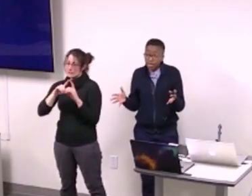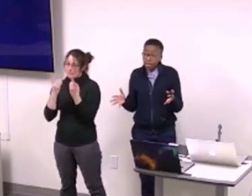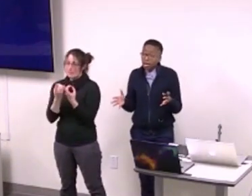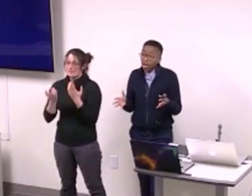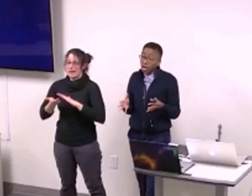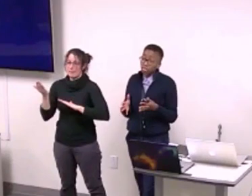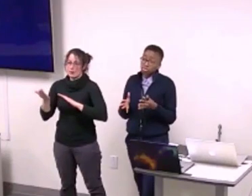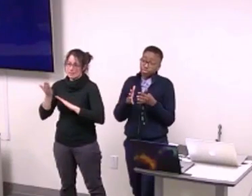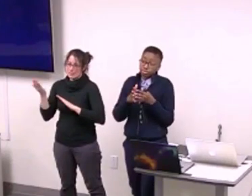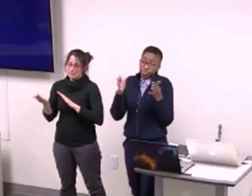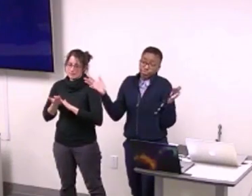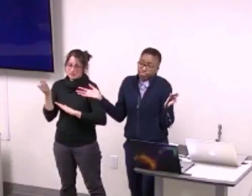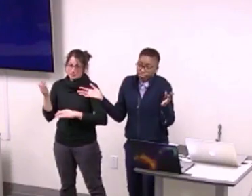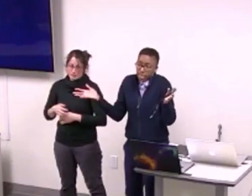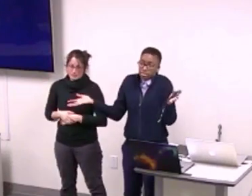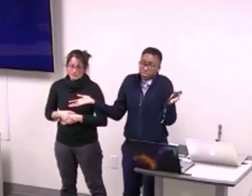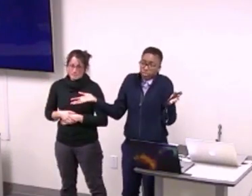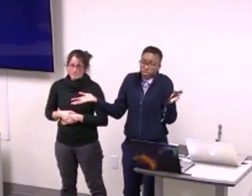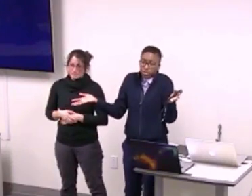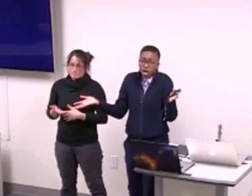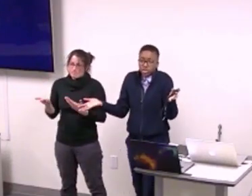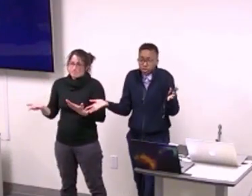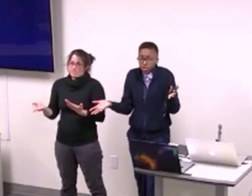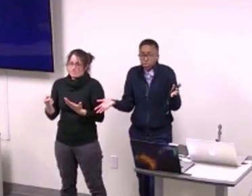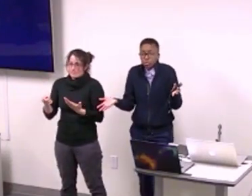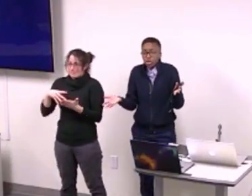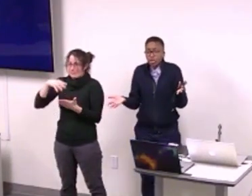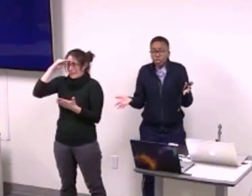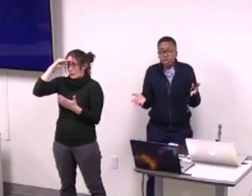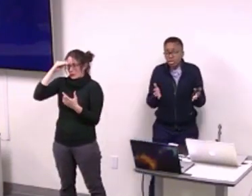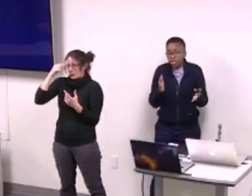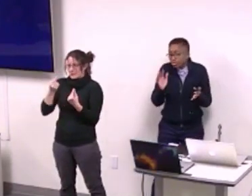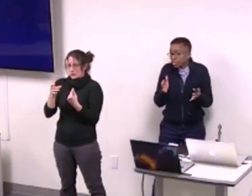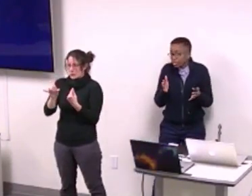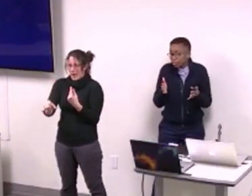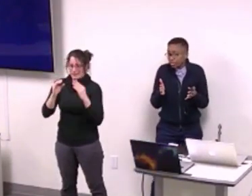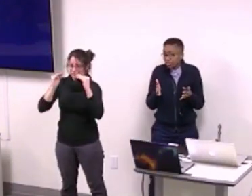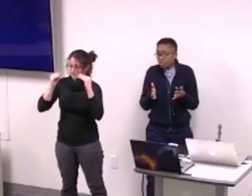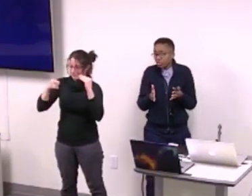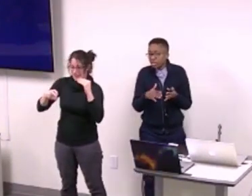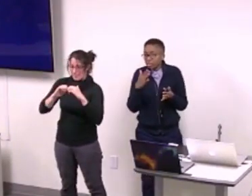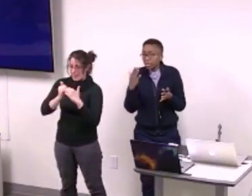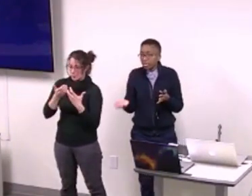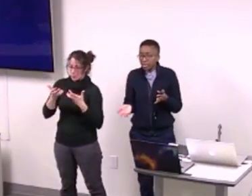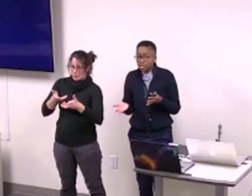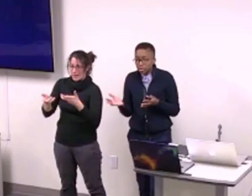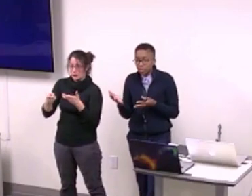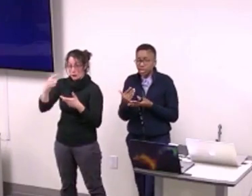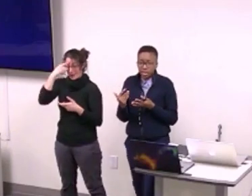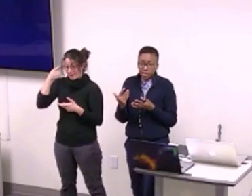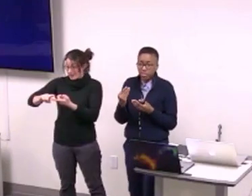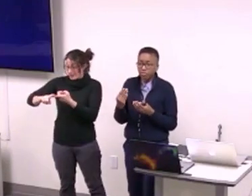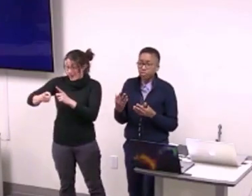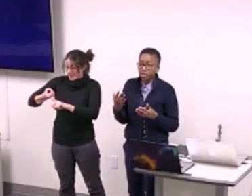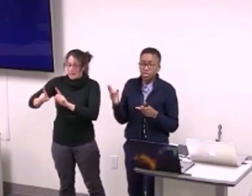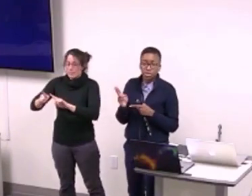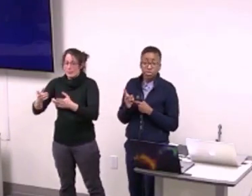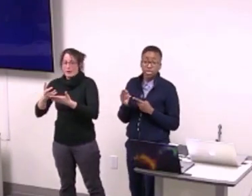That's what they're taught to do. So you think you're being friends with them. And they are literally collecting information to use against you.